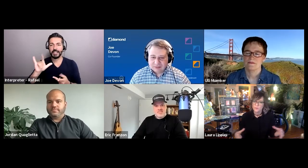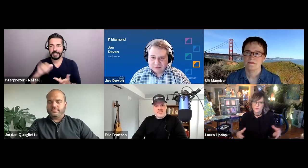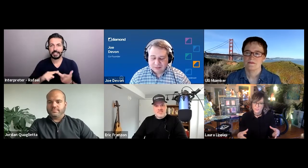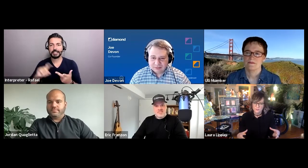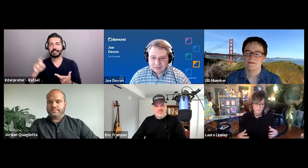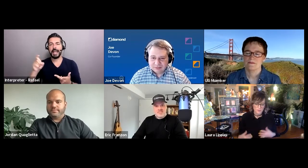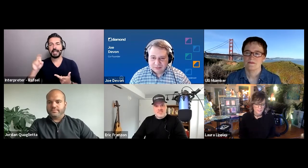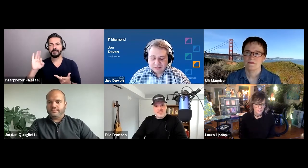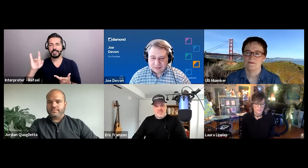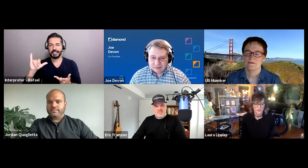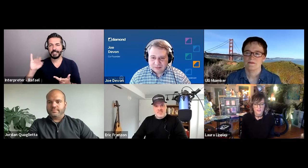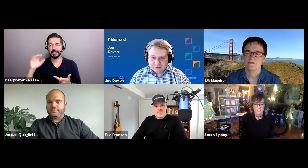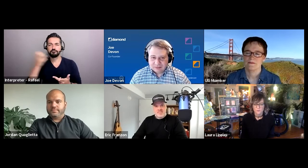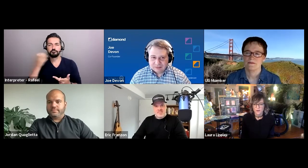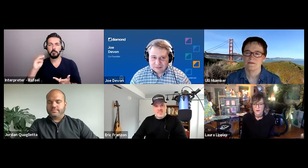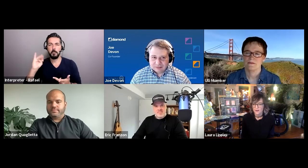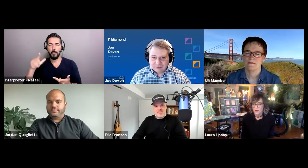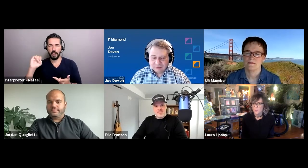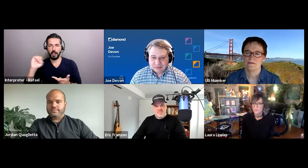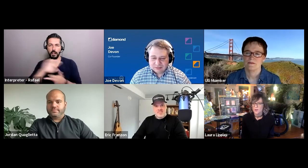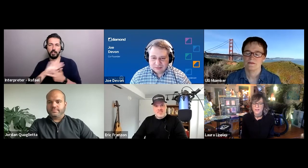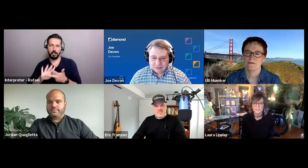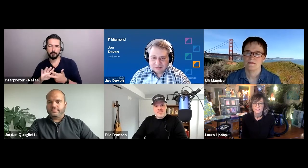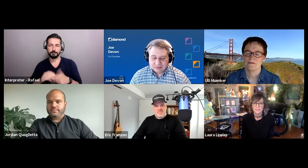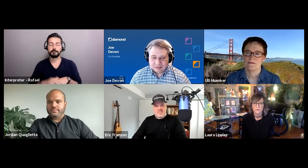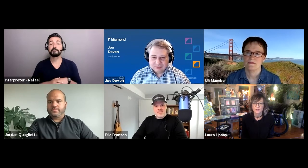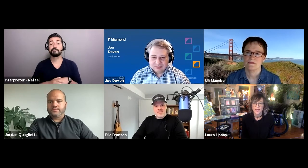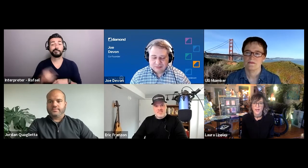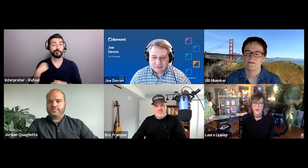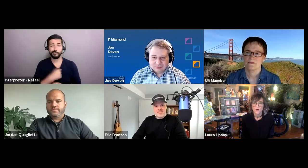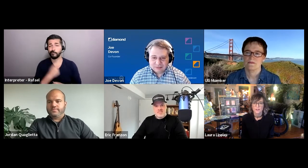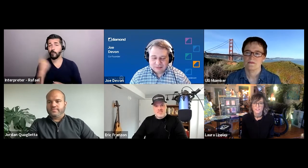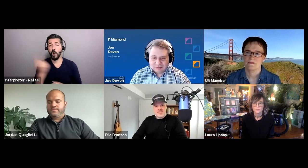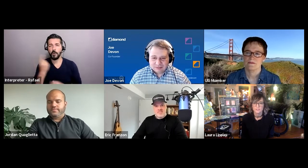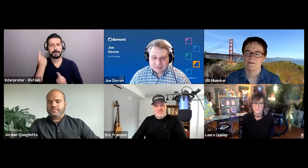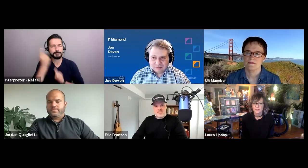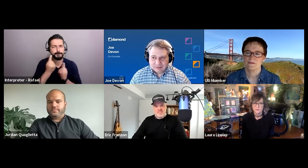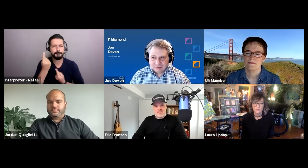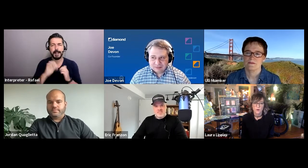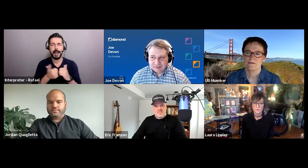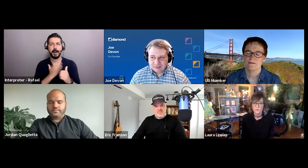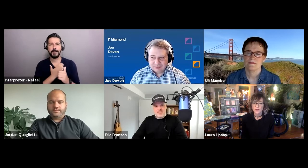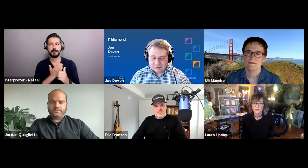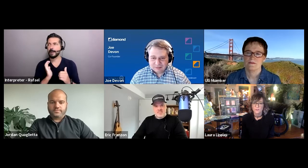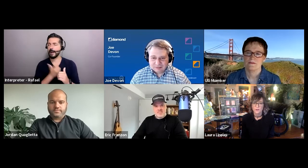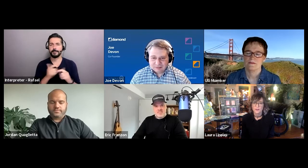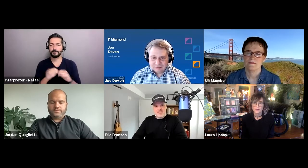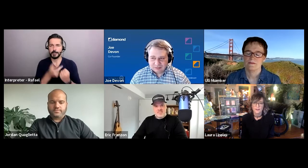goes as those areas. We are constantly looking at how our team is formed and what everyone is working on.